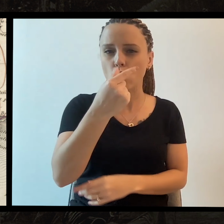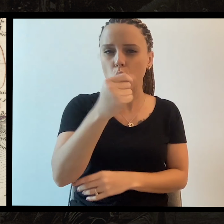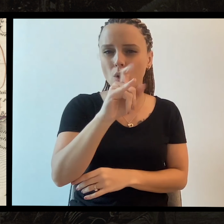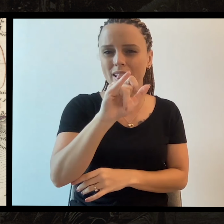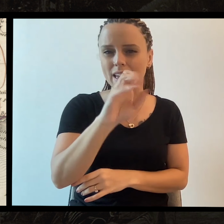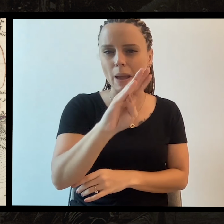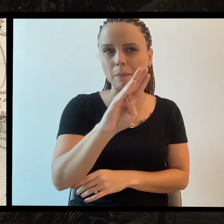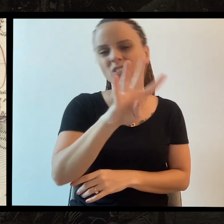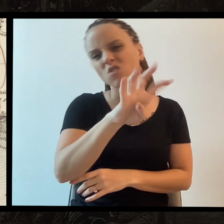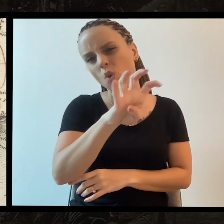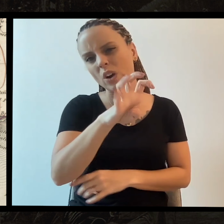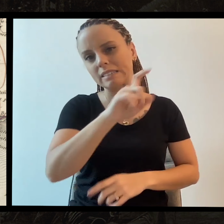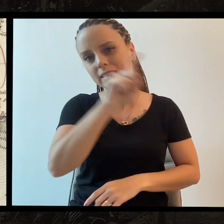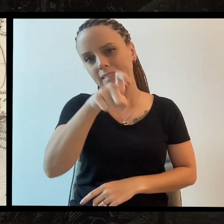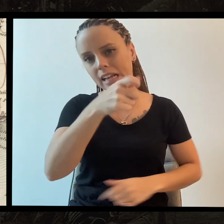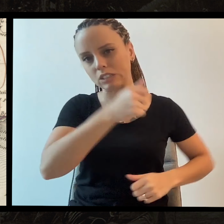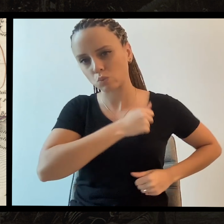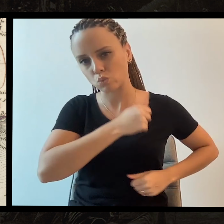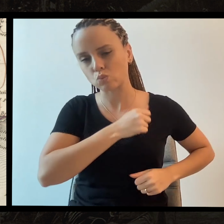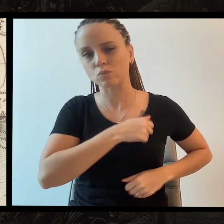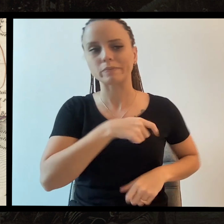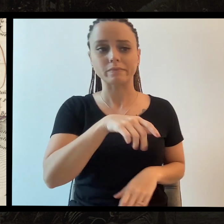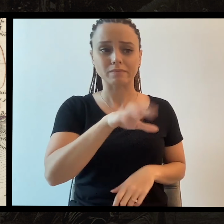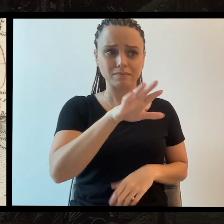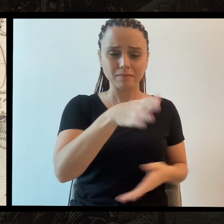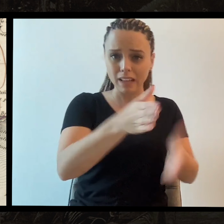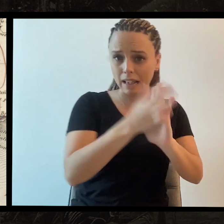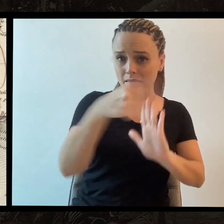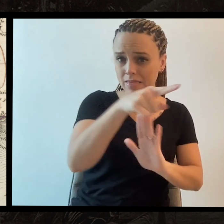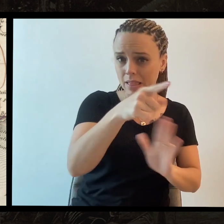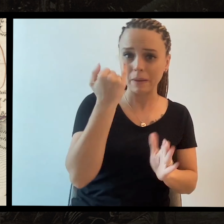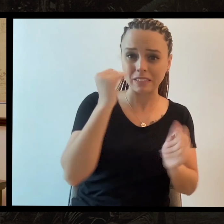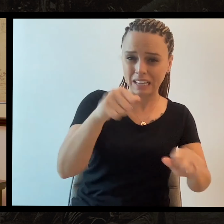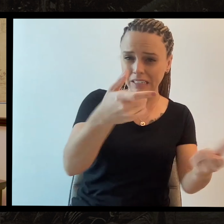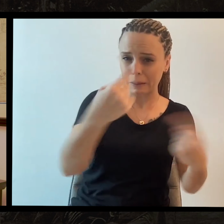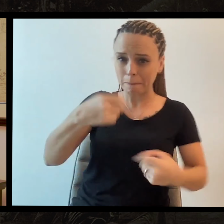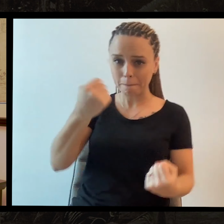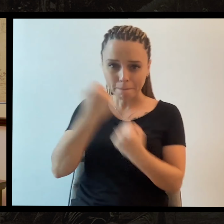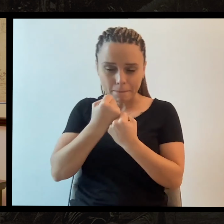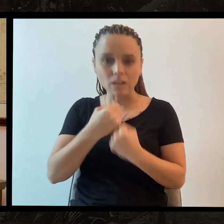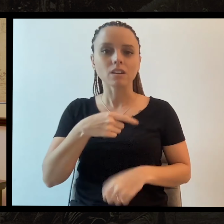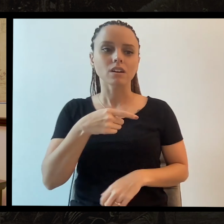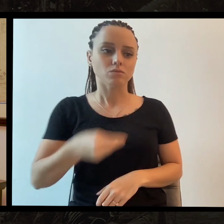under the command of James Fannin, asking them to reinforce the Alamo garrison. And so Juan Seguín, under